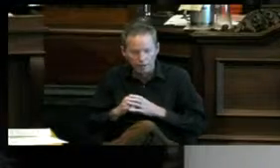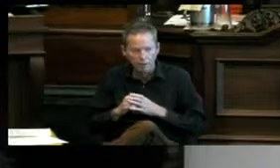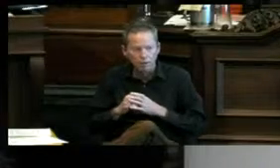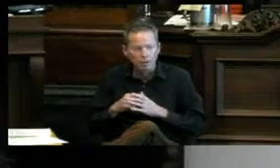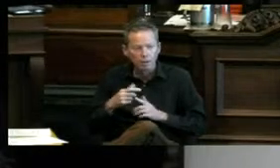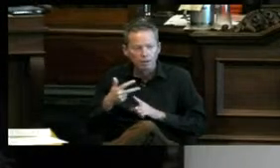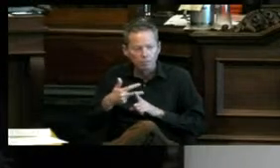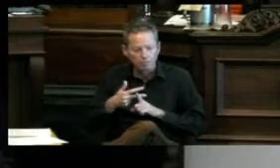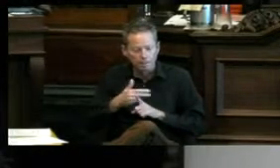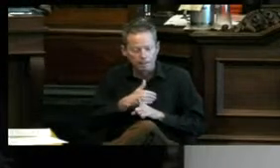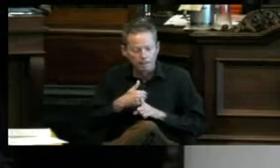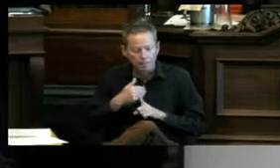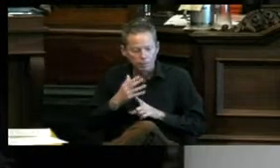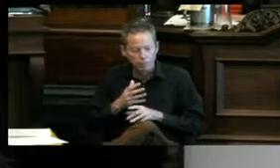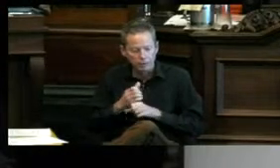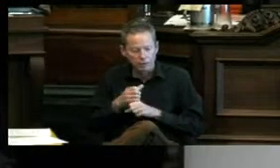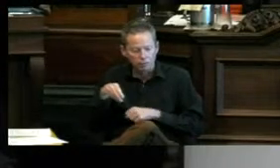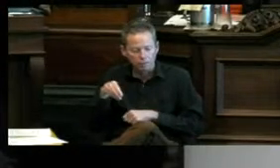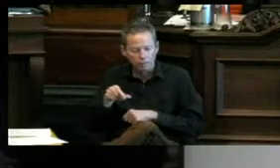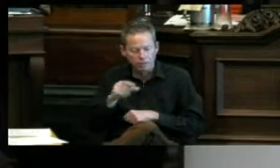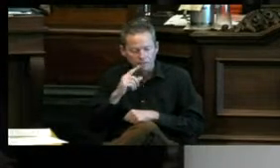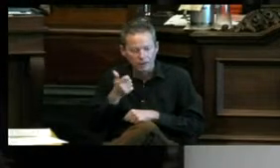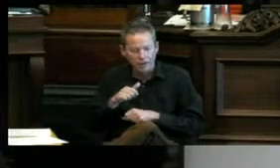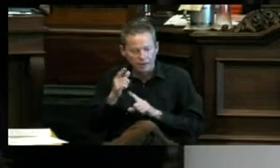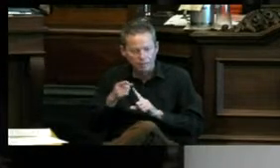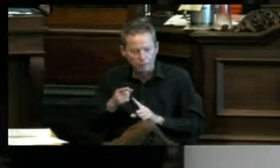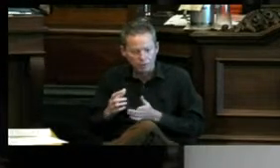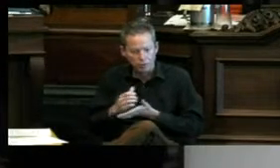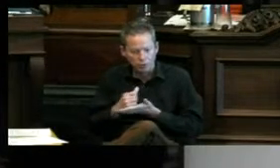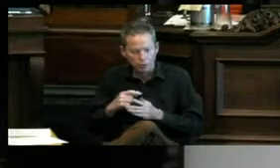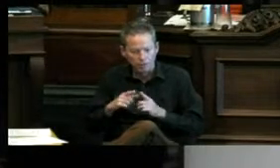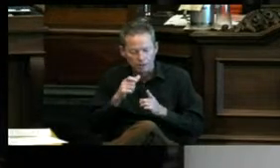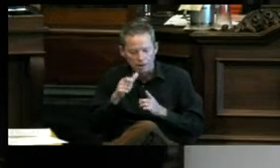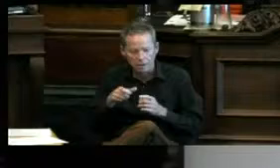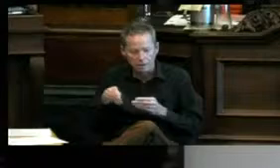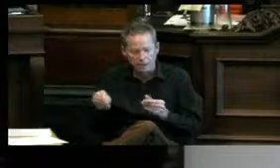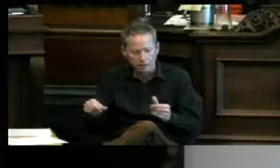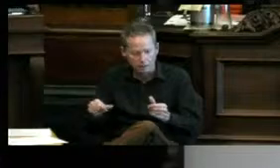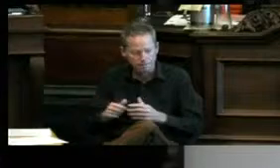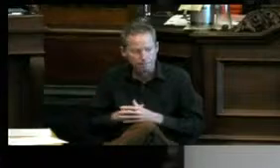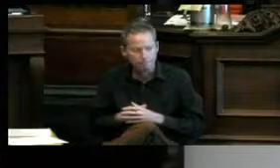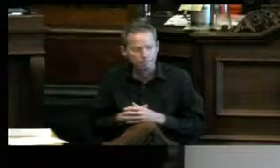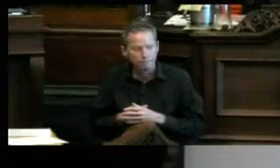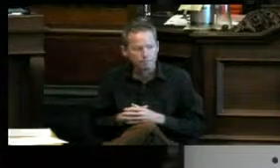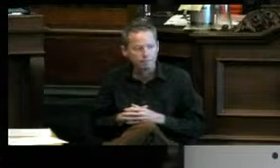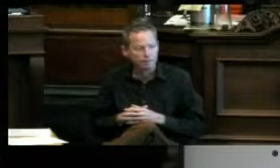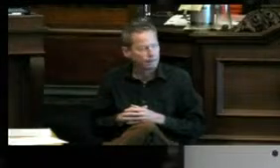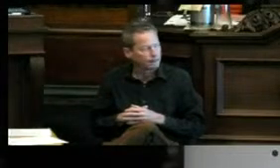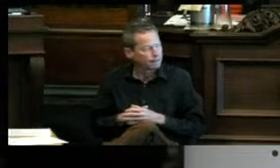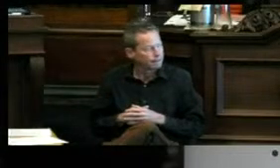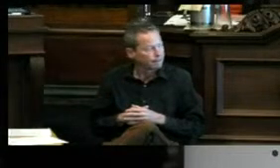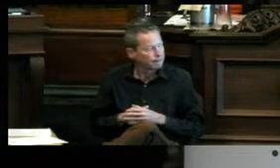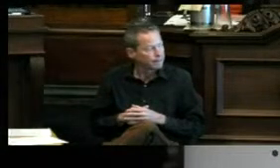set up that you forfeit the dollars if they are not redeemed by the employee. In quarter one, members will now receive a